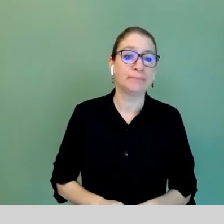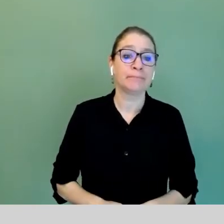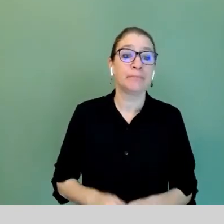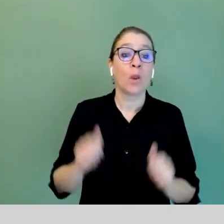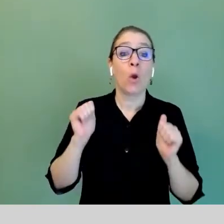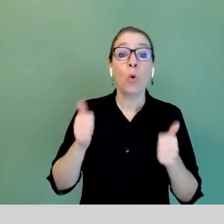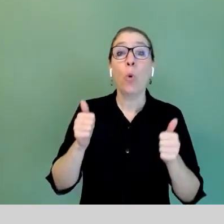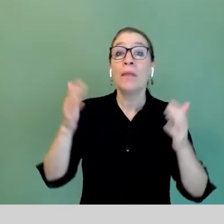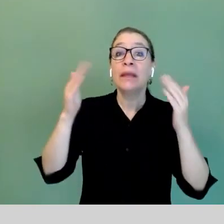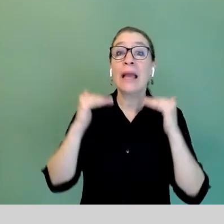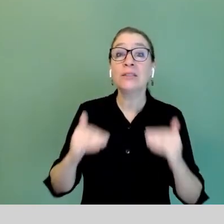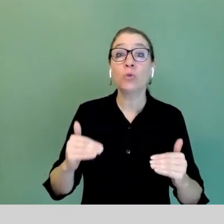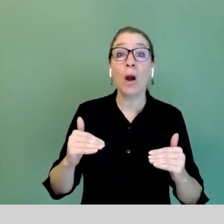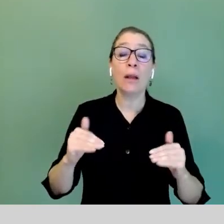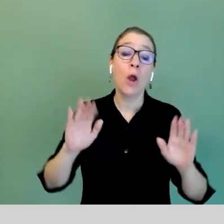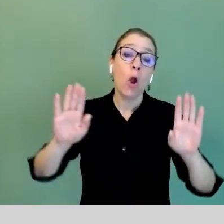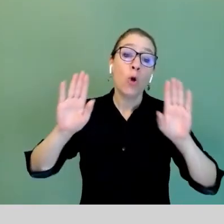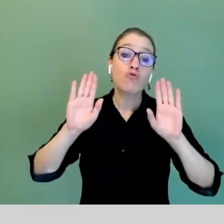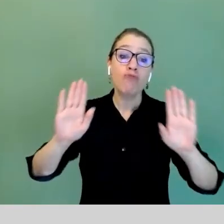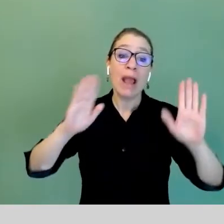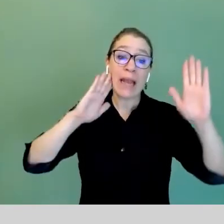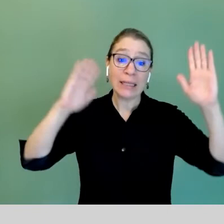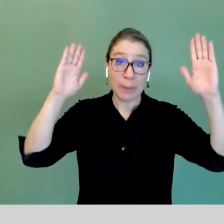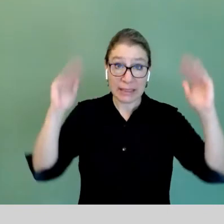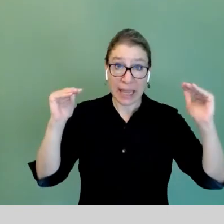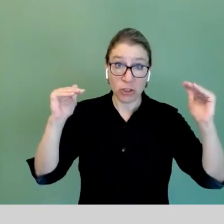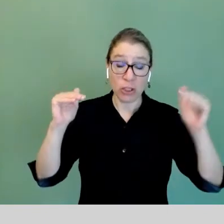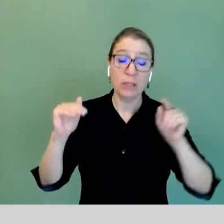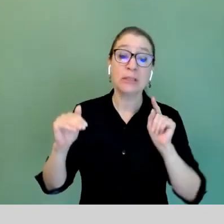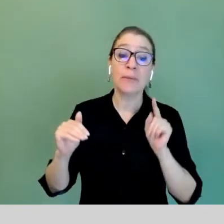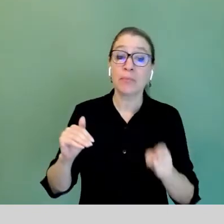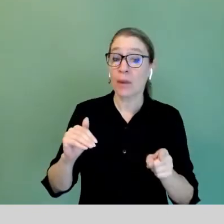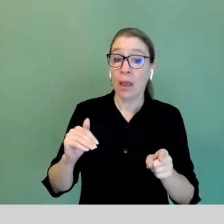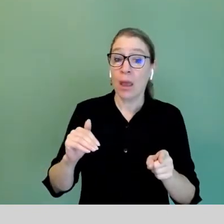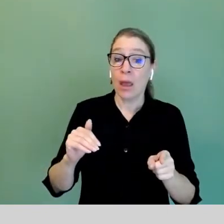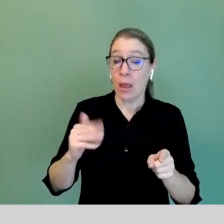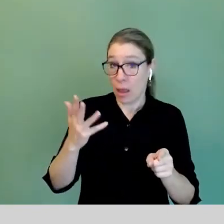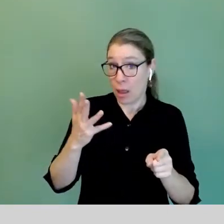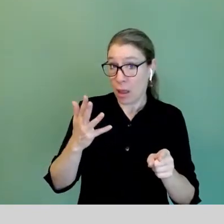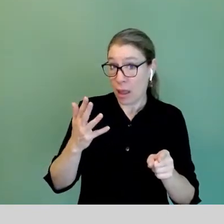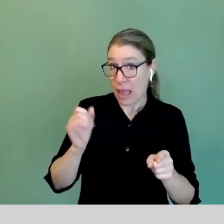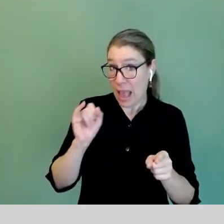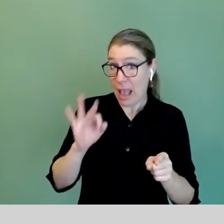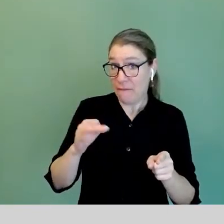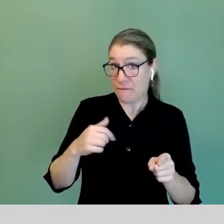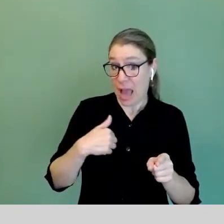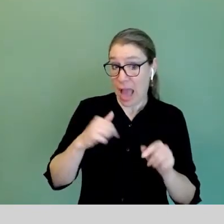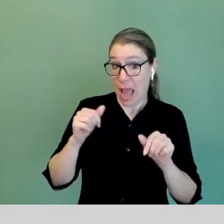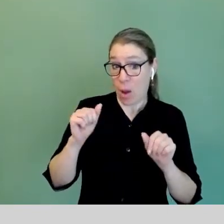Cool. The next one we're looking at is called Great Expectations. And in order to run, to demo Great Expectations,